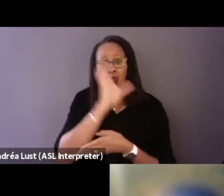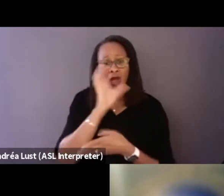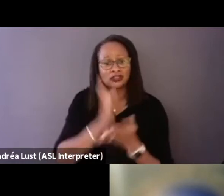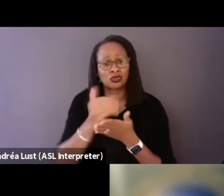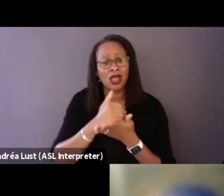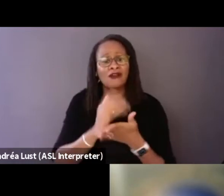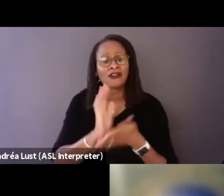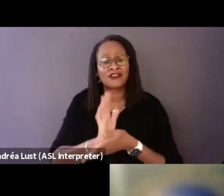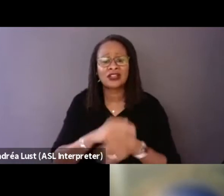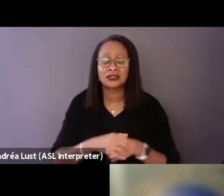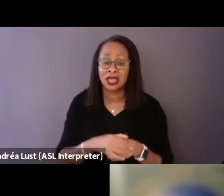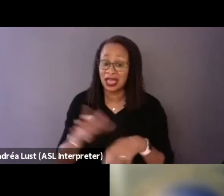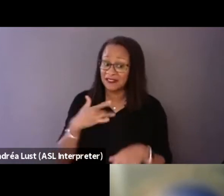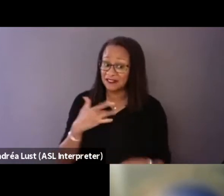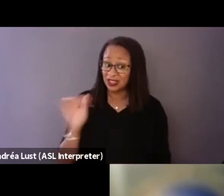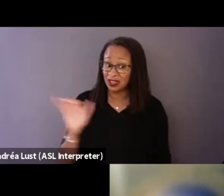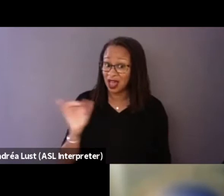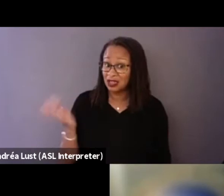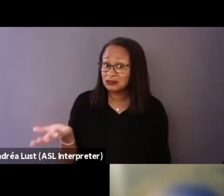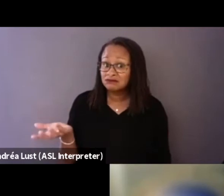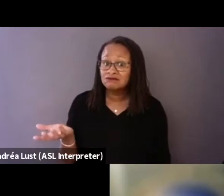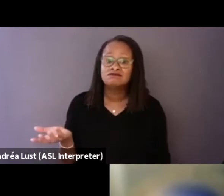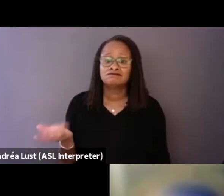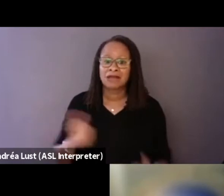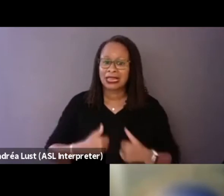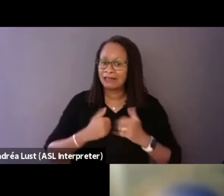What did it feel like to be living through that time?